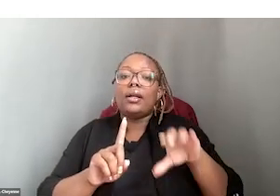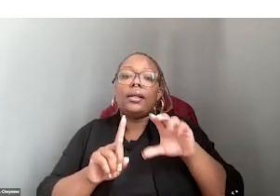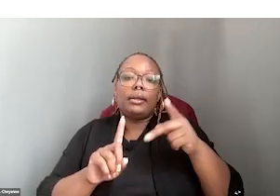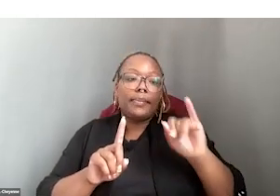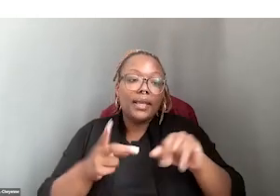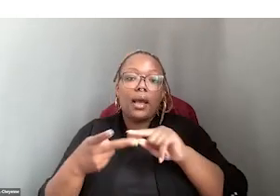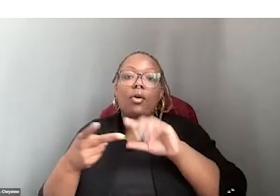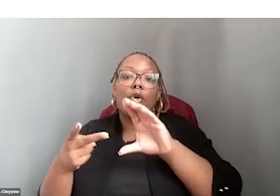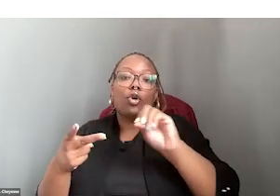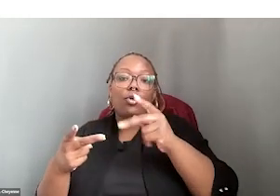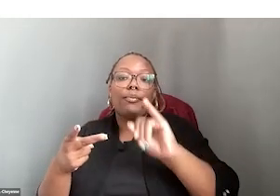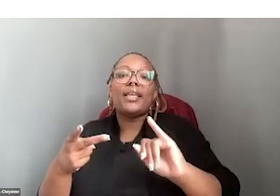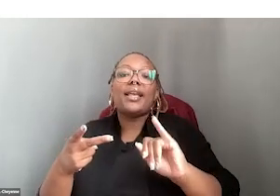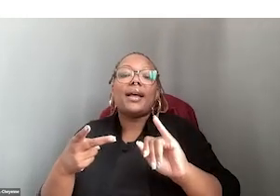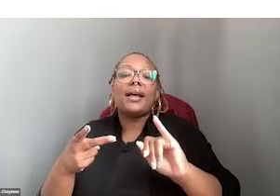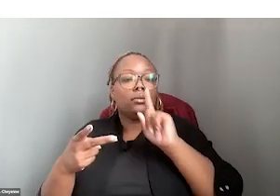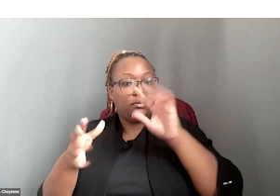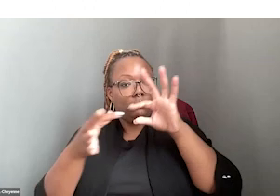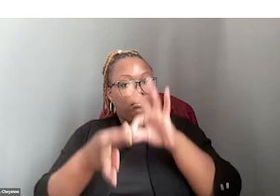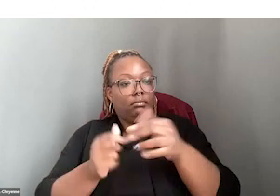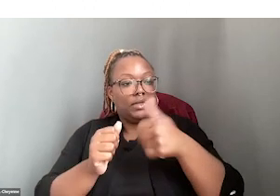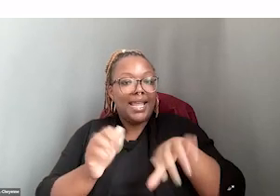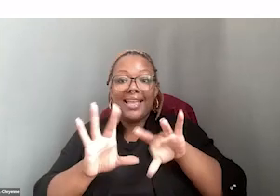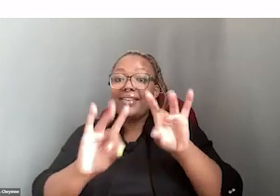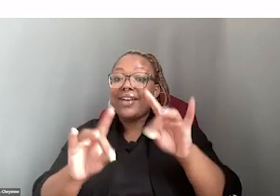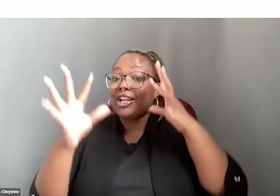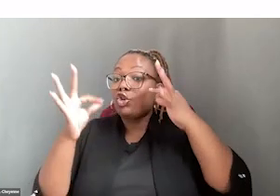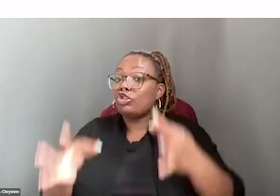to any finding or determination or an investigation of an alleged violation